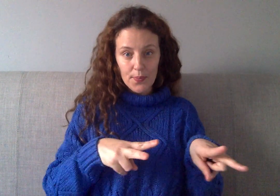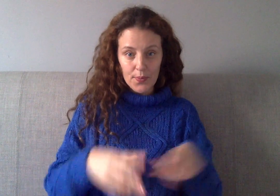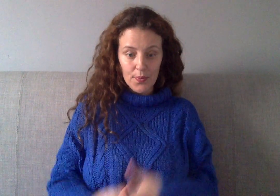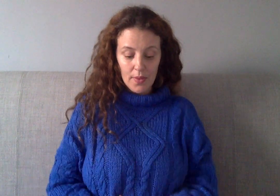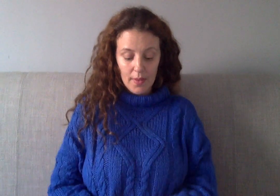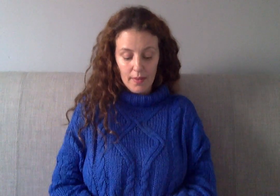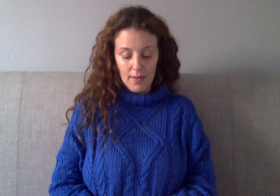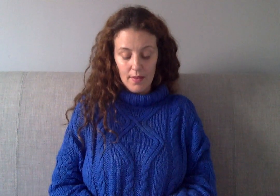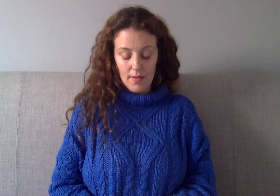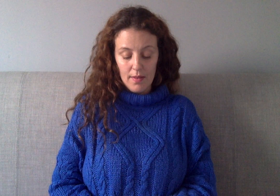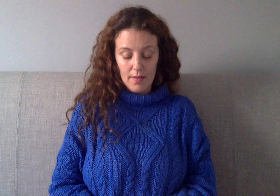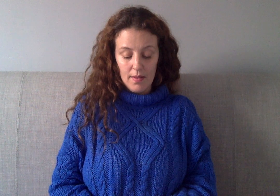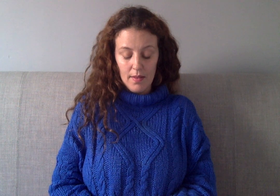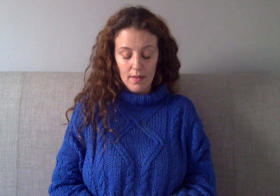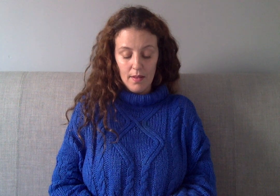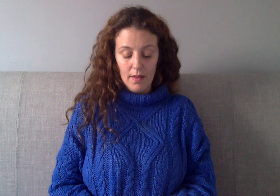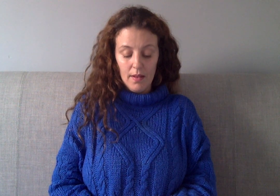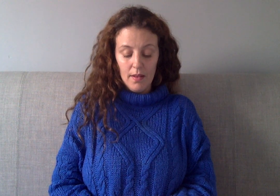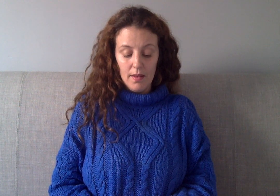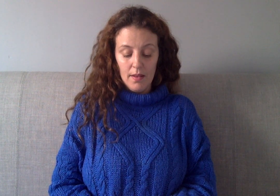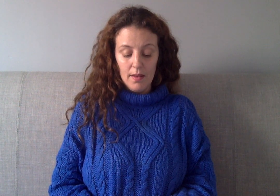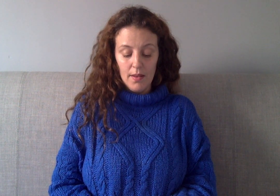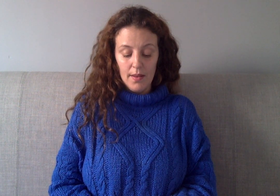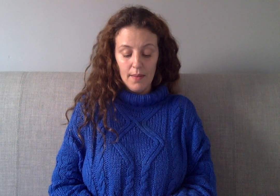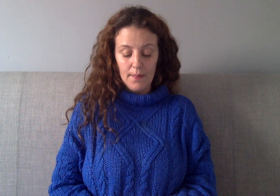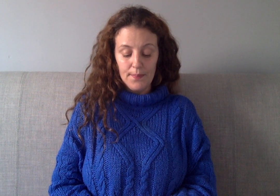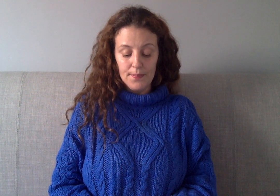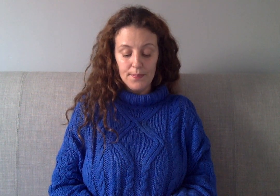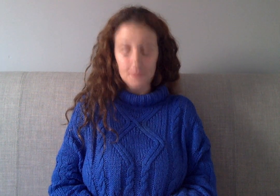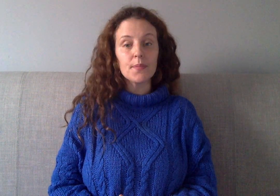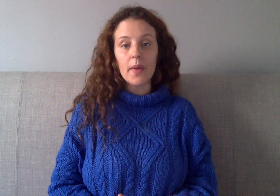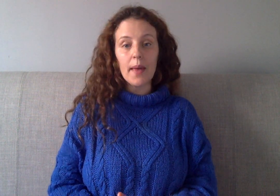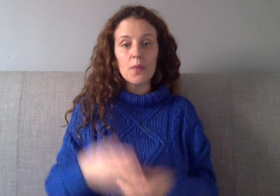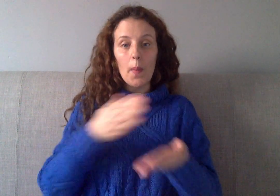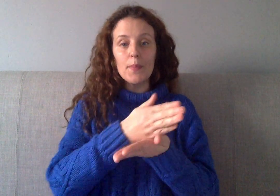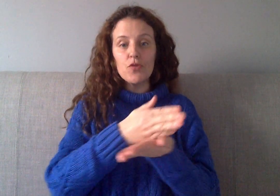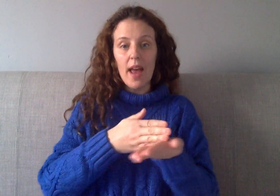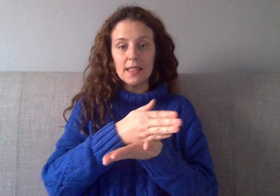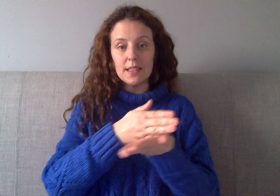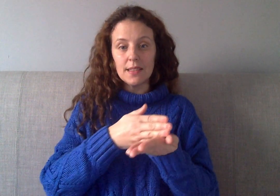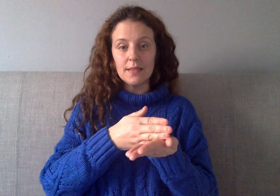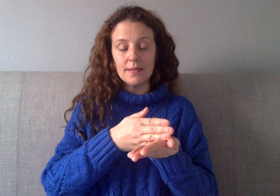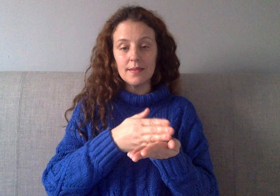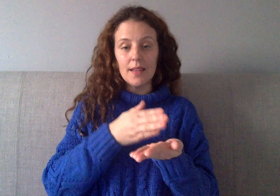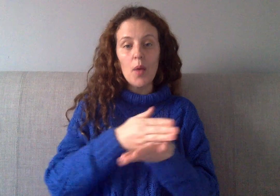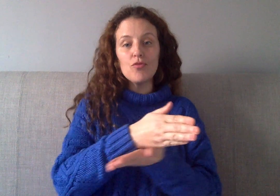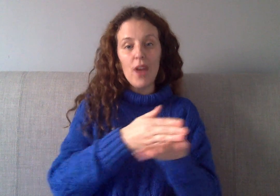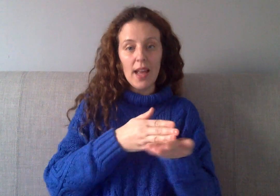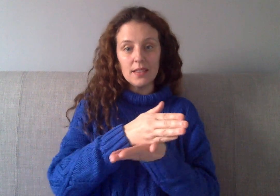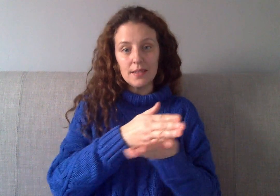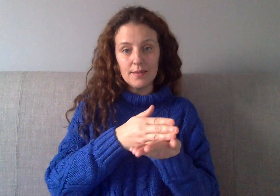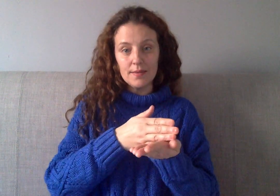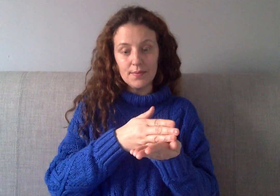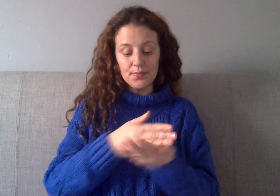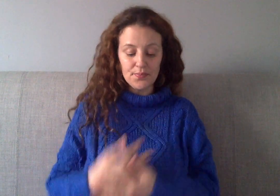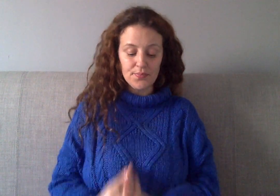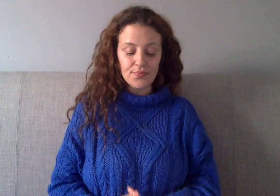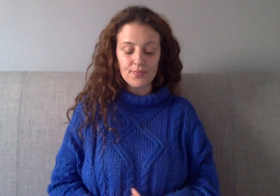BREAD